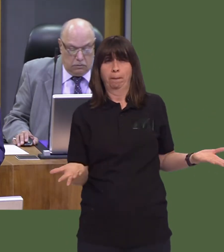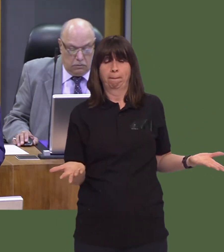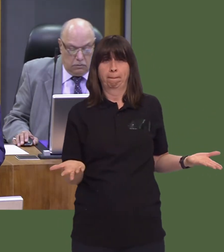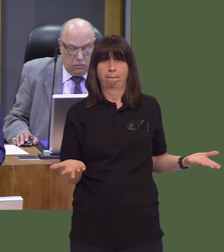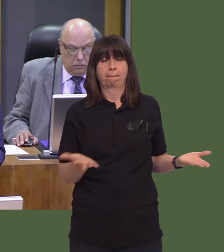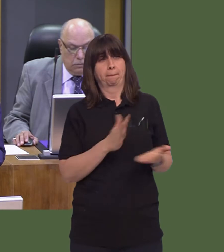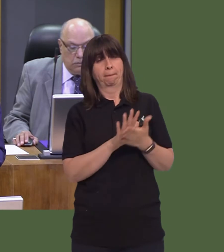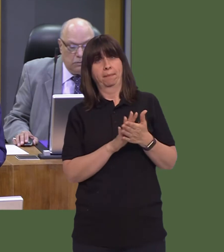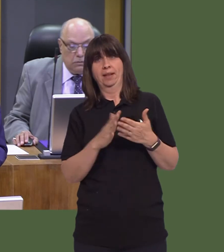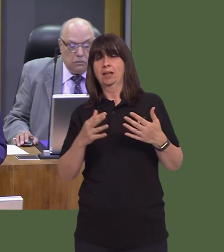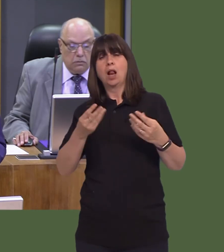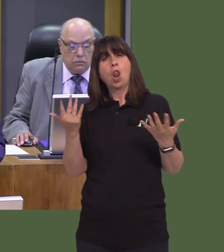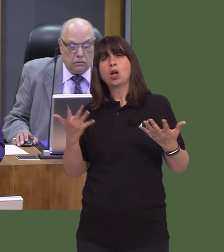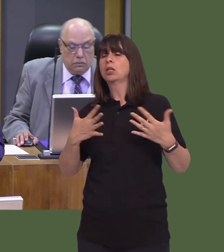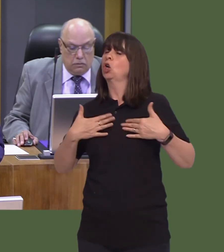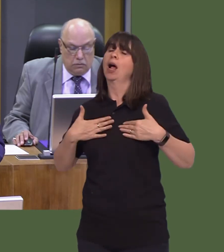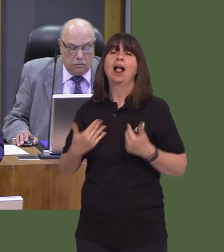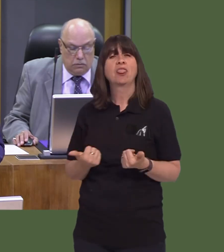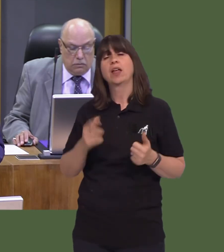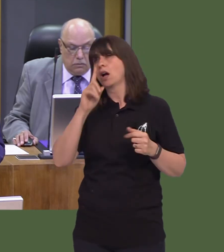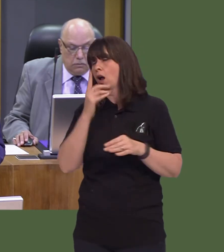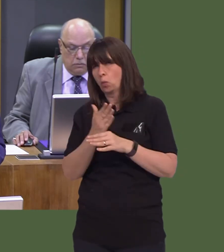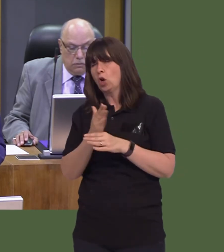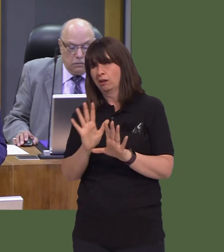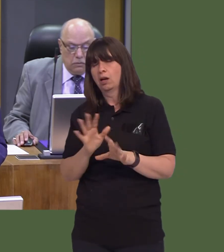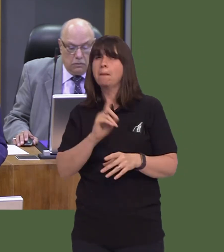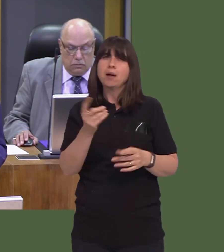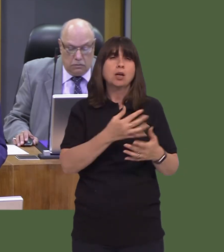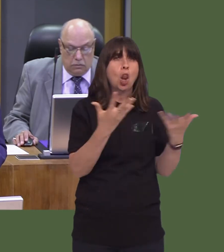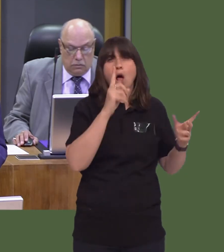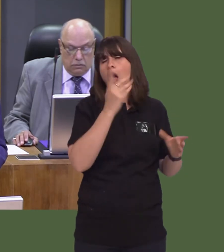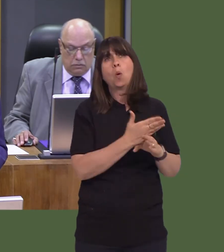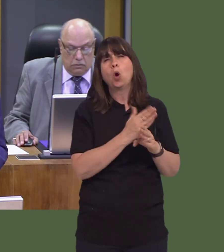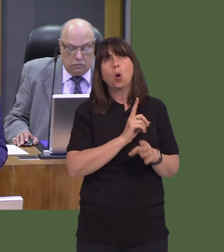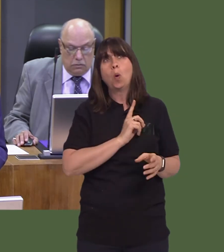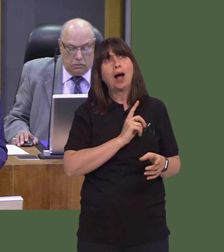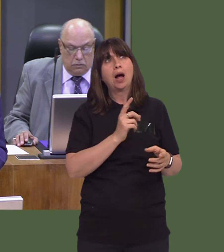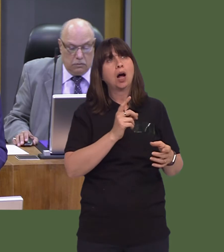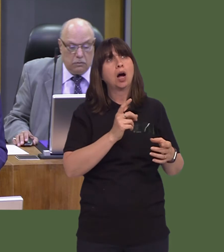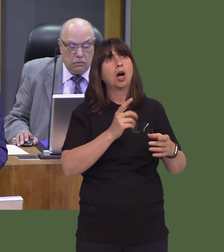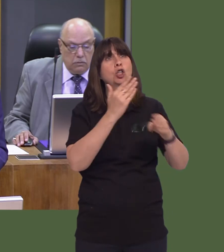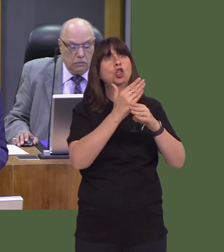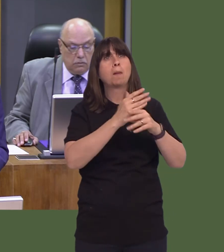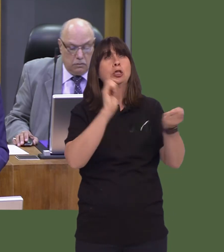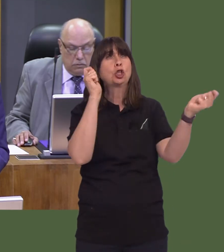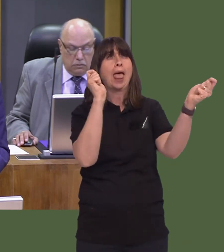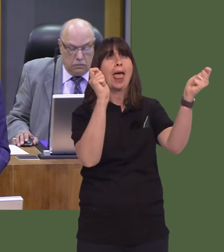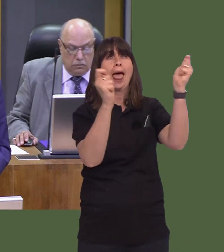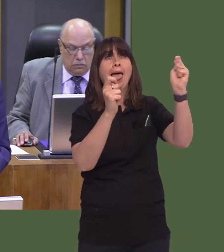reasons, be fit enough for work, is that they don't have the basic skills to enter the job market, as it changes rapidly.